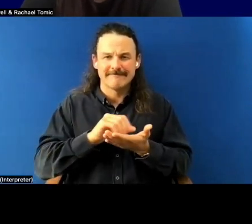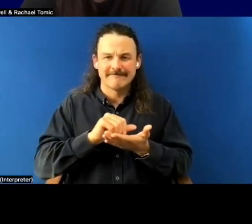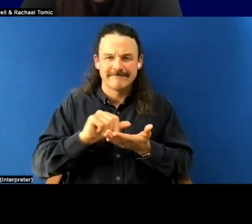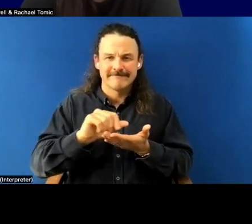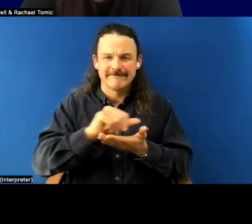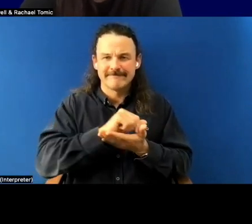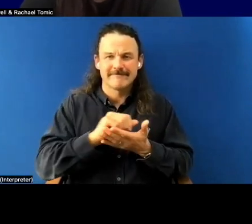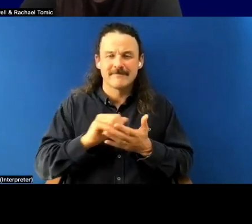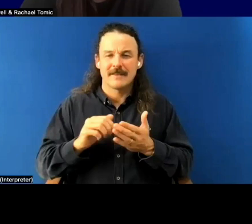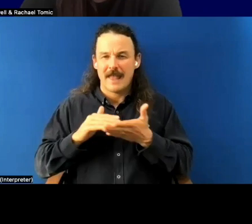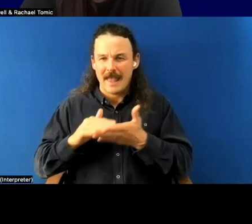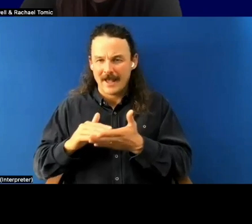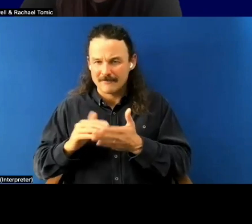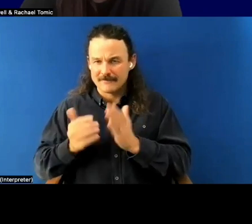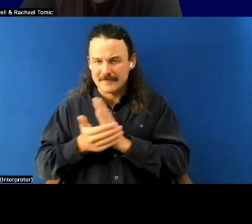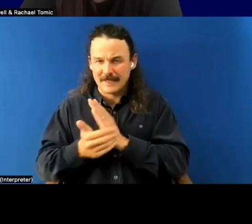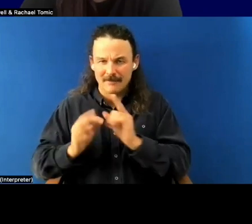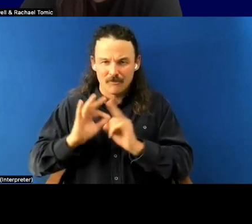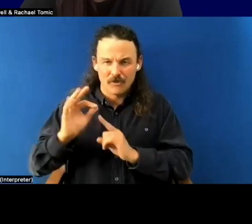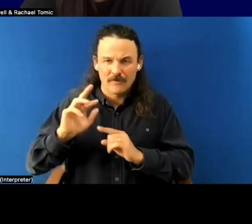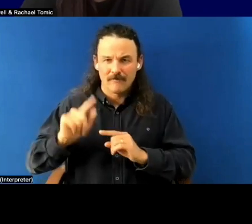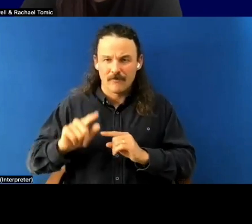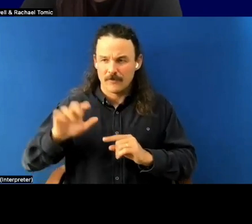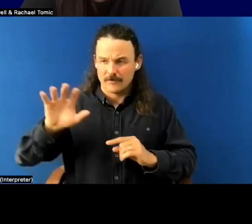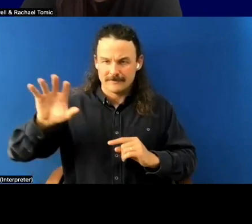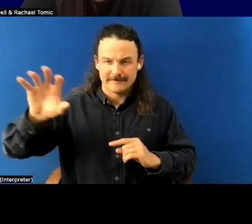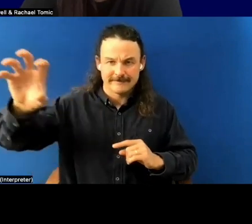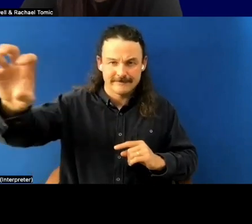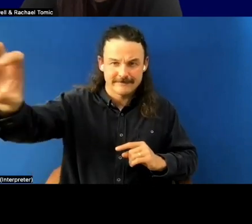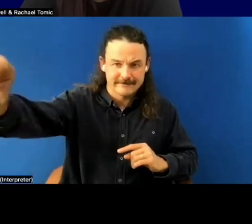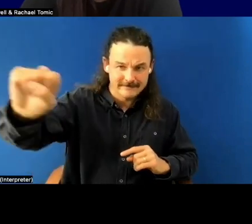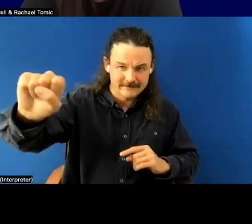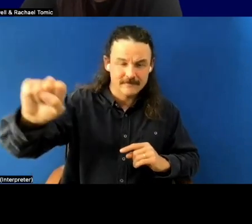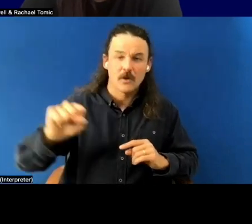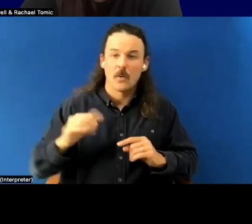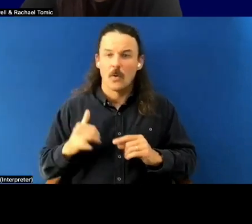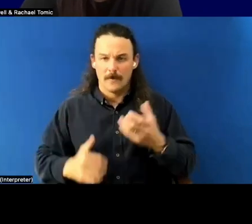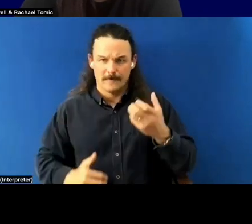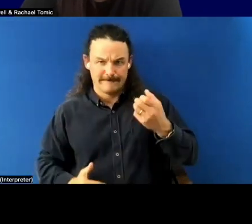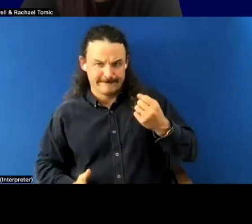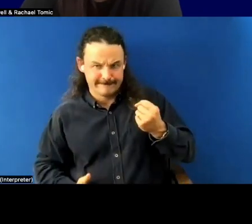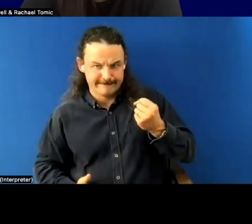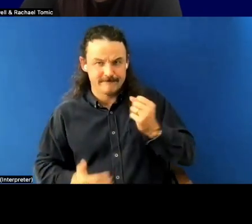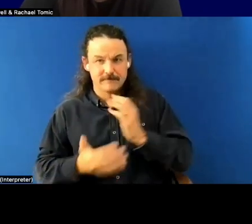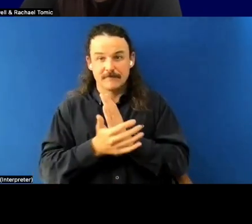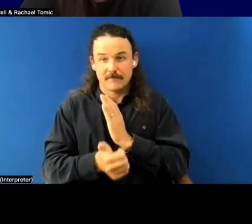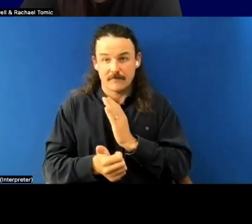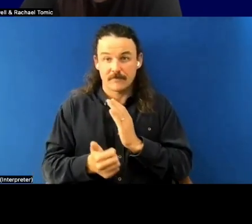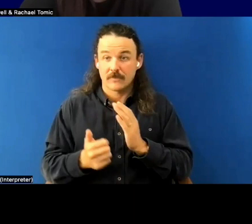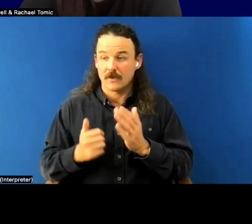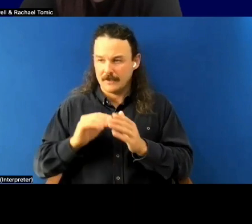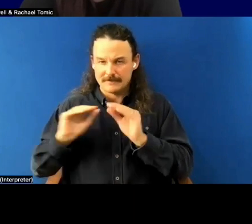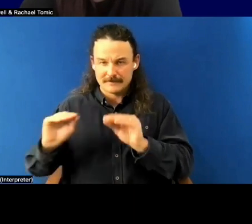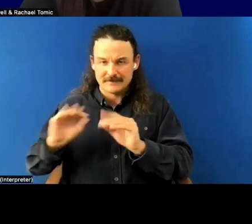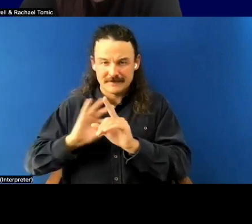her grasping skills, her ability to pick something up and then move it to another place,